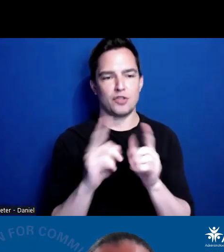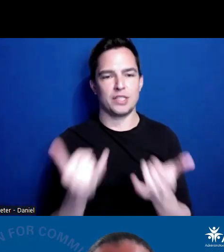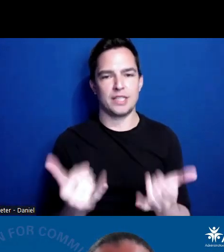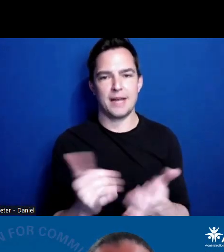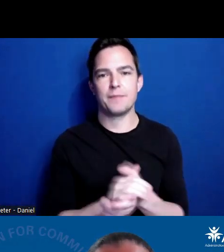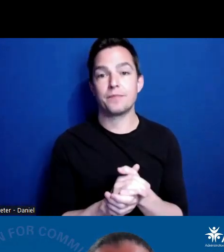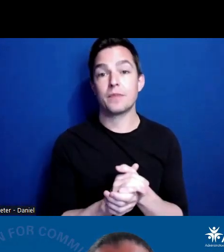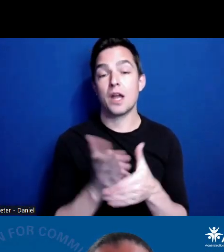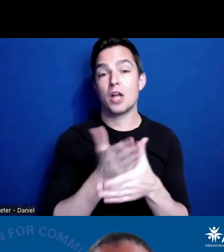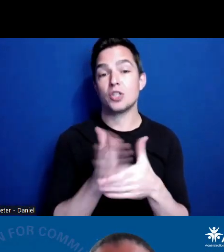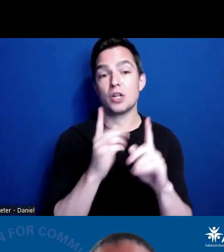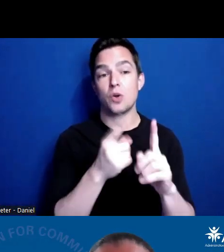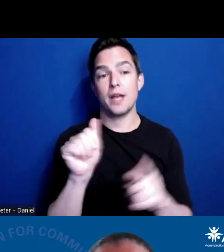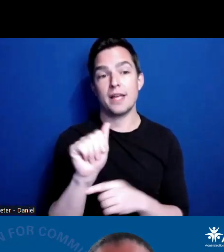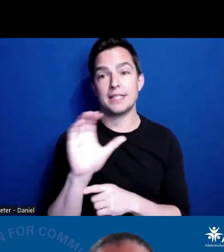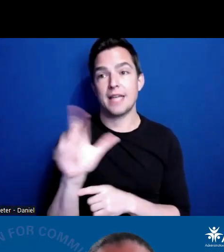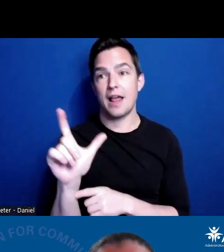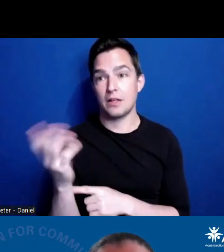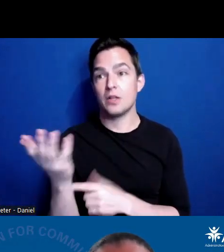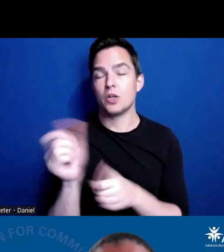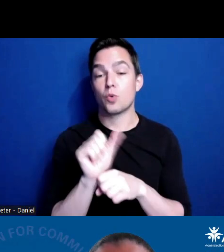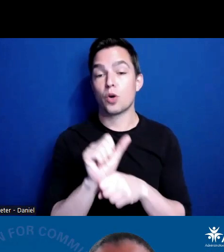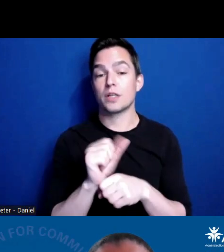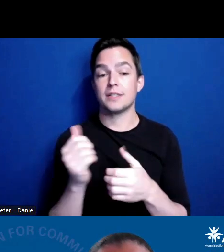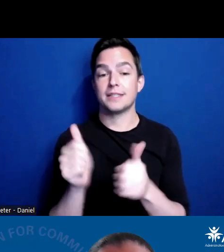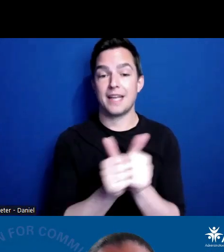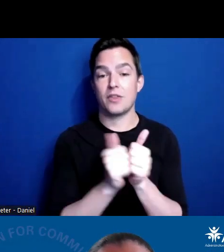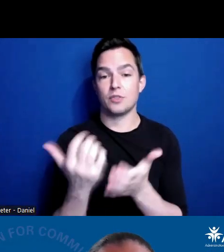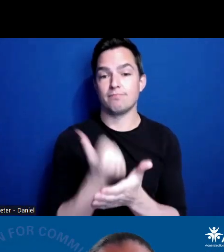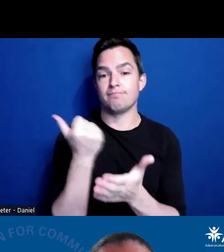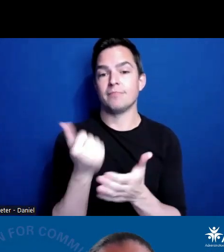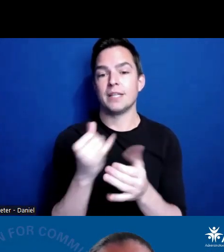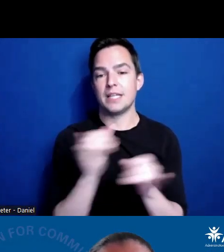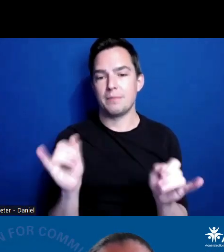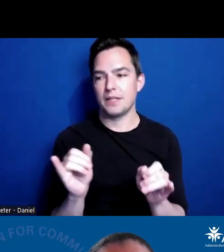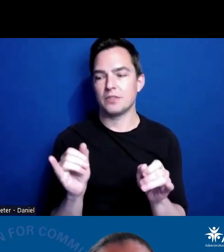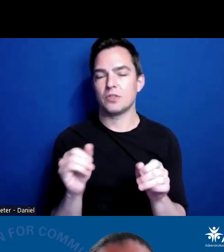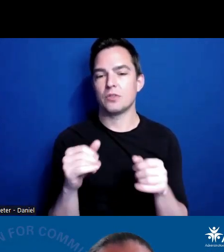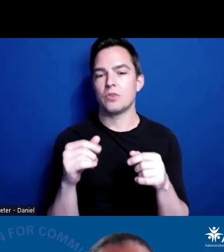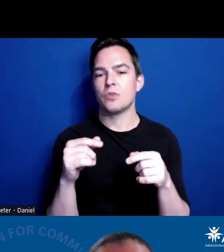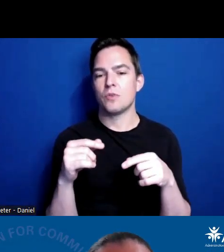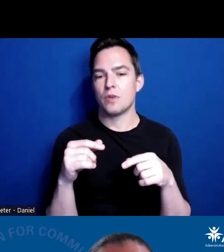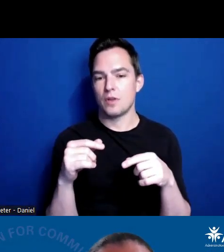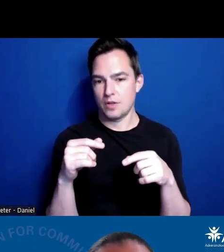goal of ours at ACL is working to maximize the independence, well-being and health and people